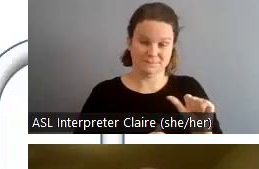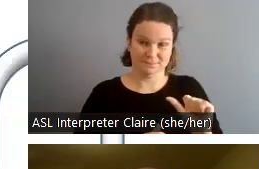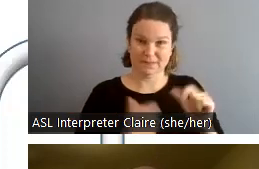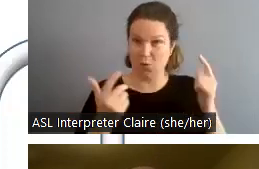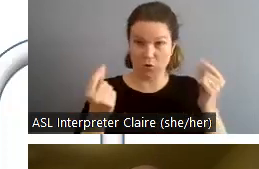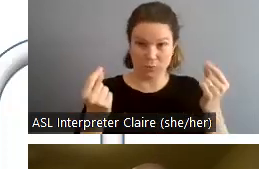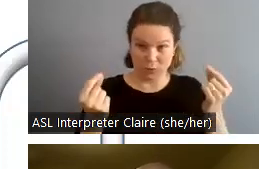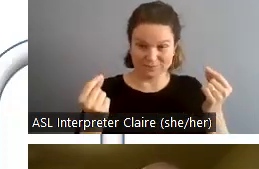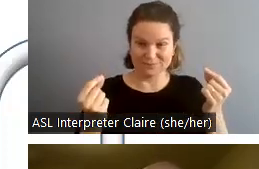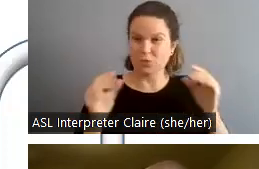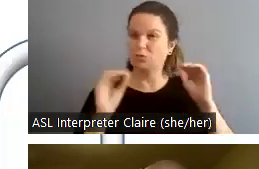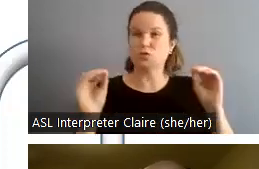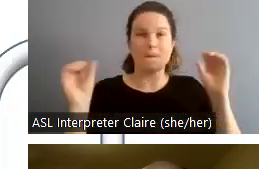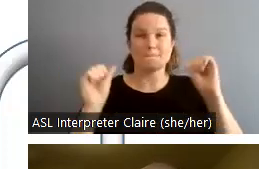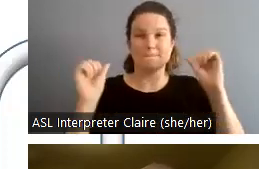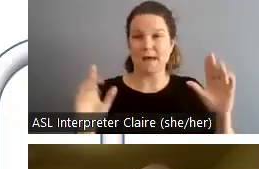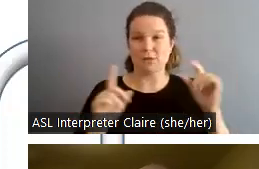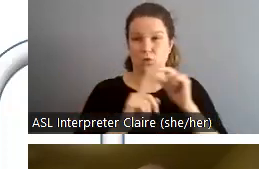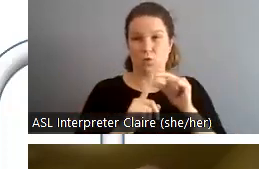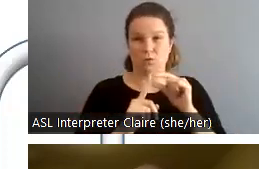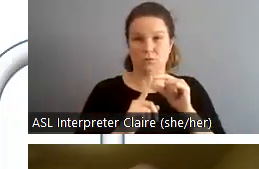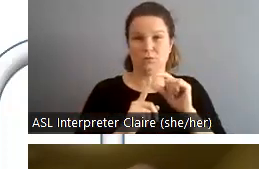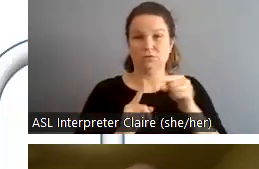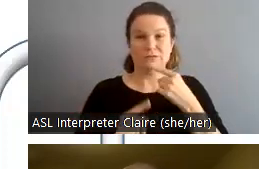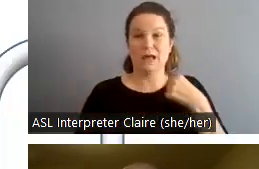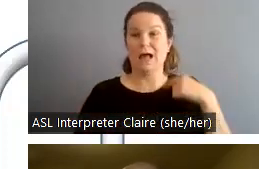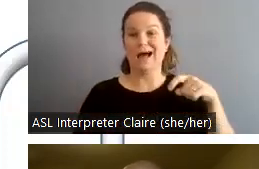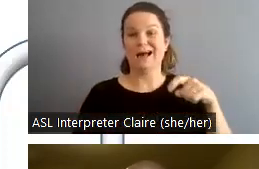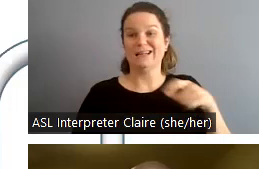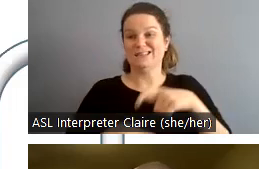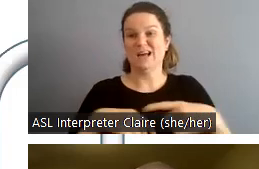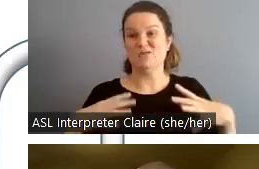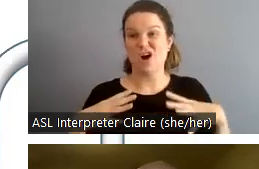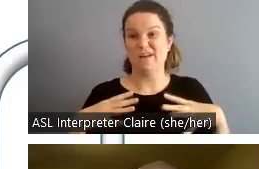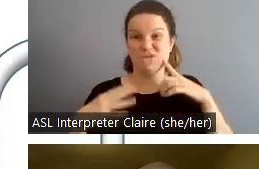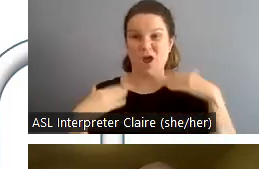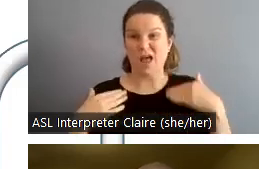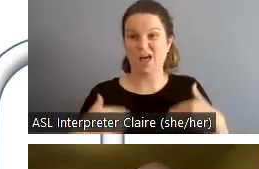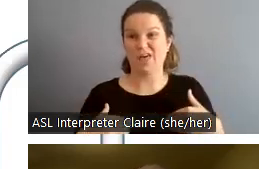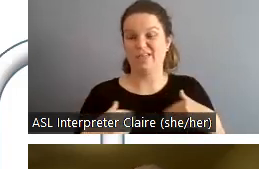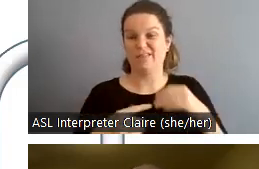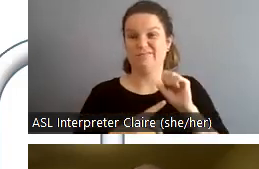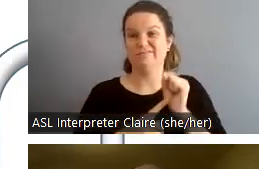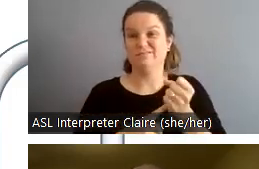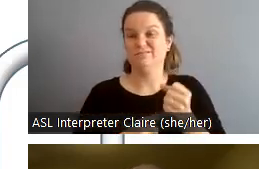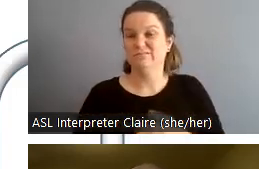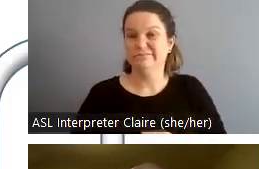There's no magic words that are necessary here, you just need to say, "I need to take some time off for a health